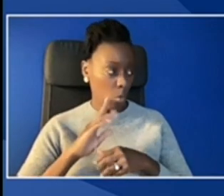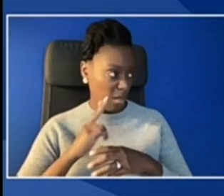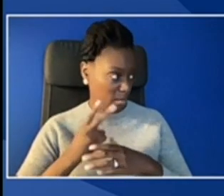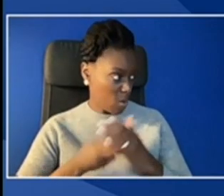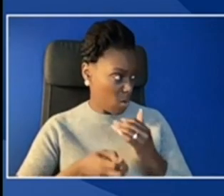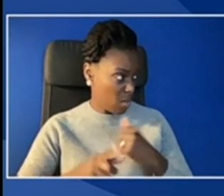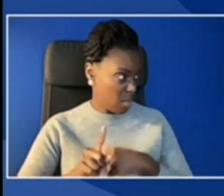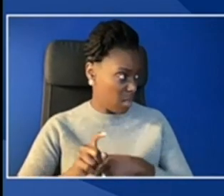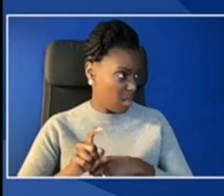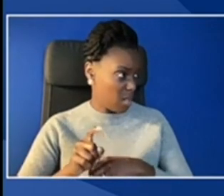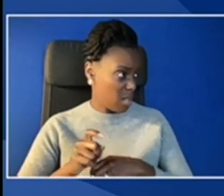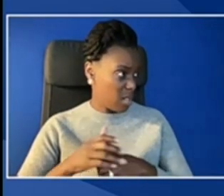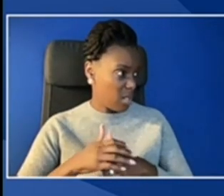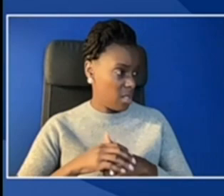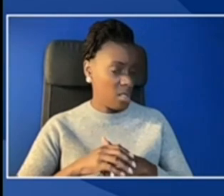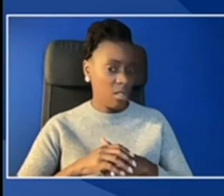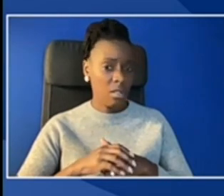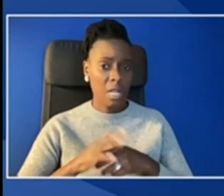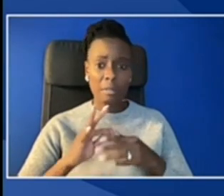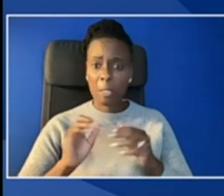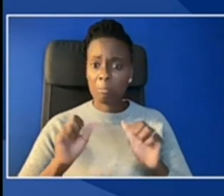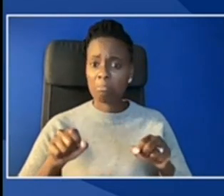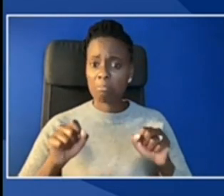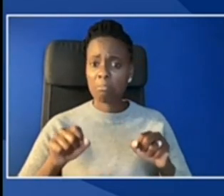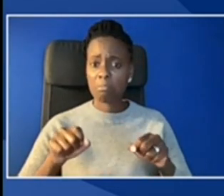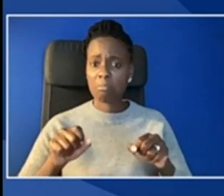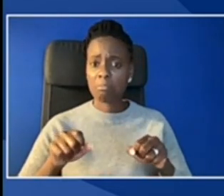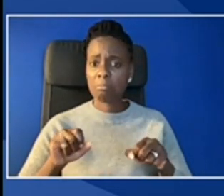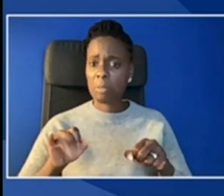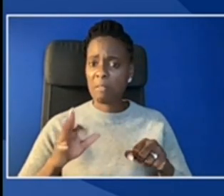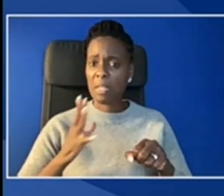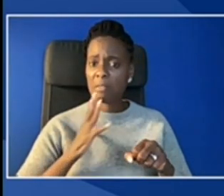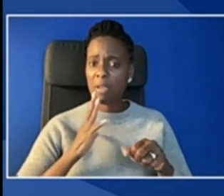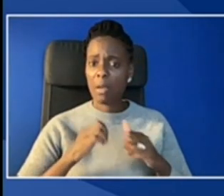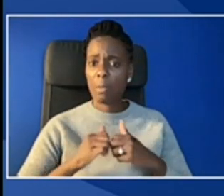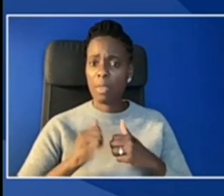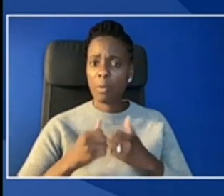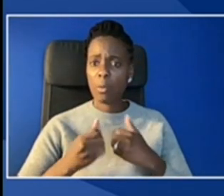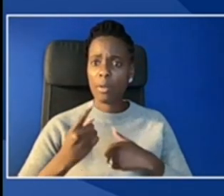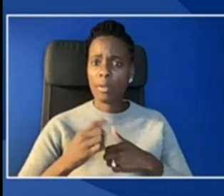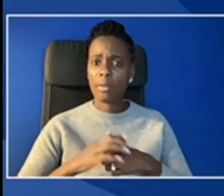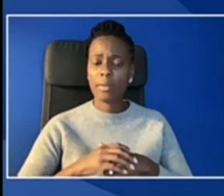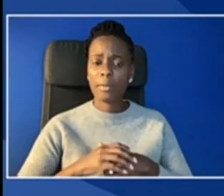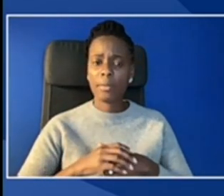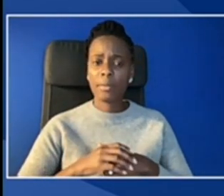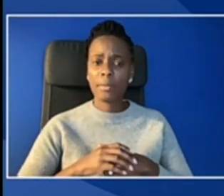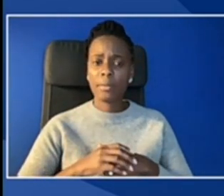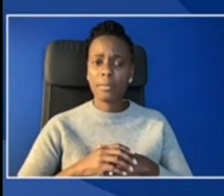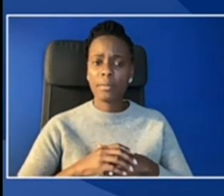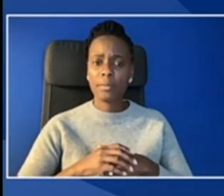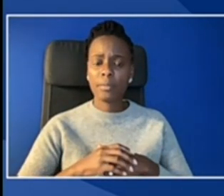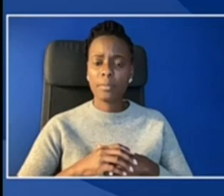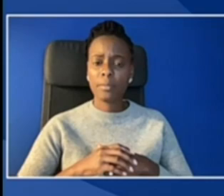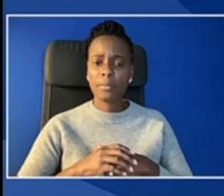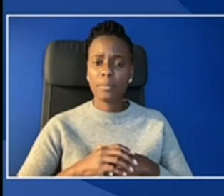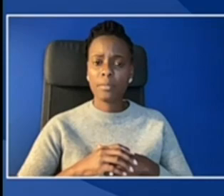I would say yes, if that's okay with everyone. Okay. Alright. Alright. I'm going to keep trying to work